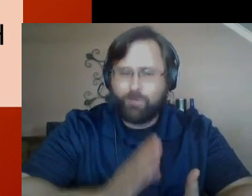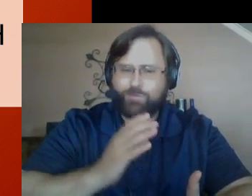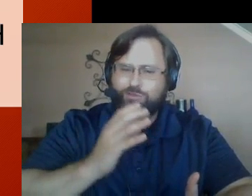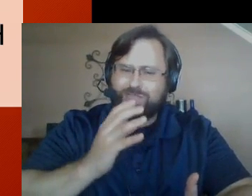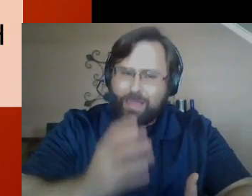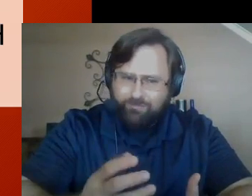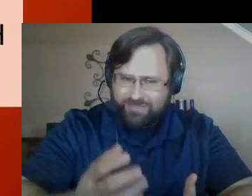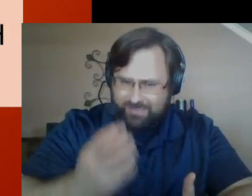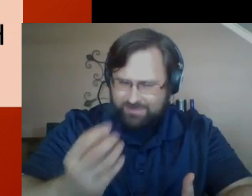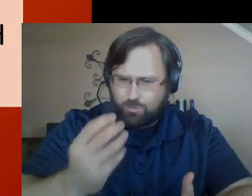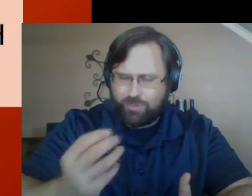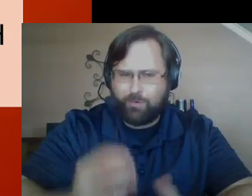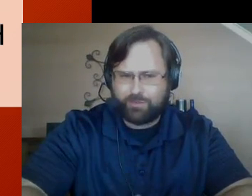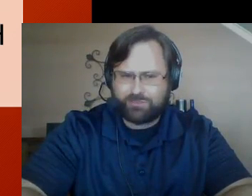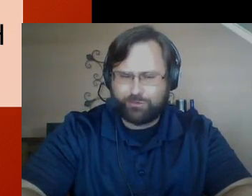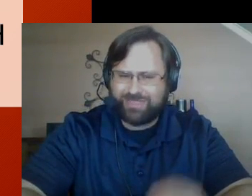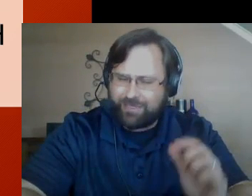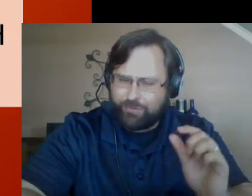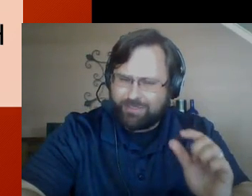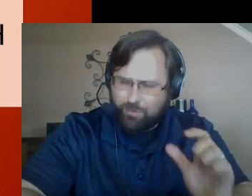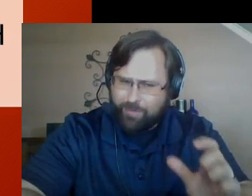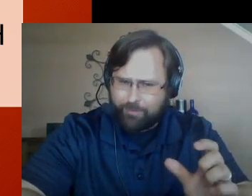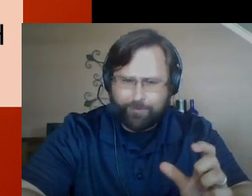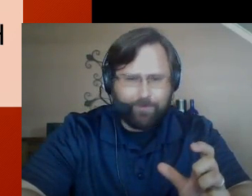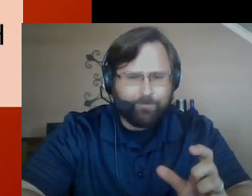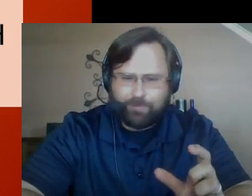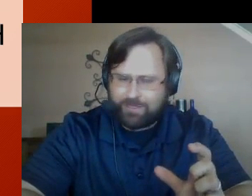there's an emphasis when the model is used that you need to remember because